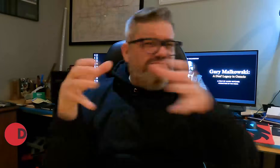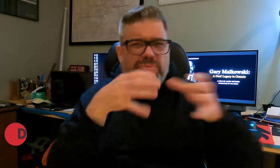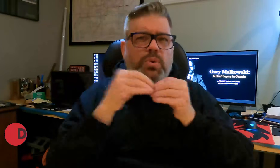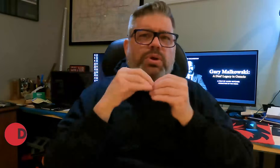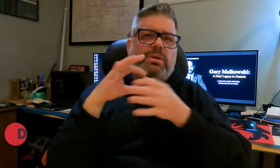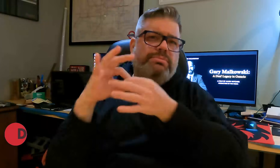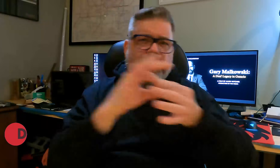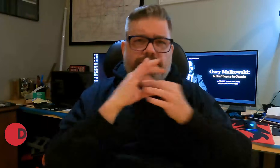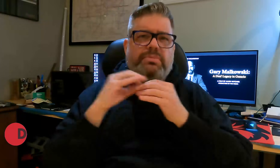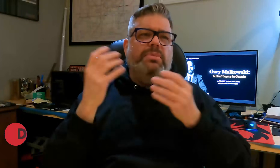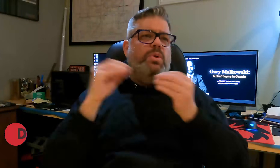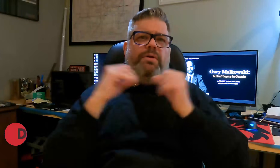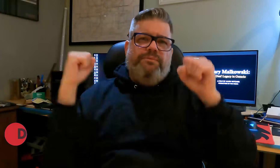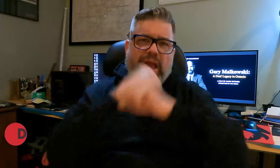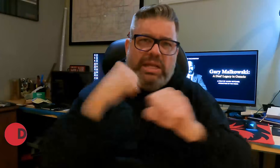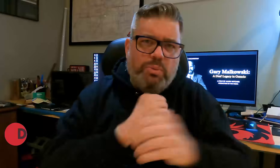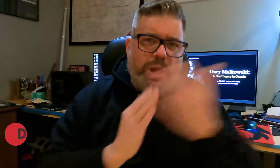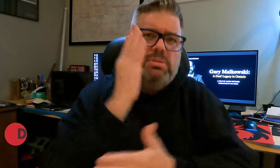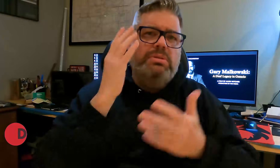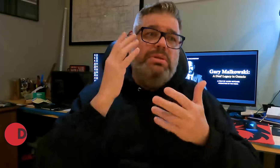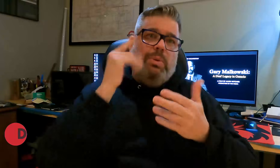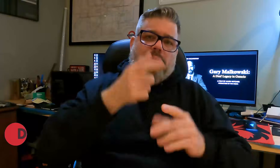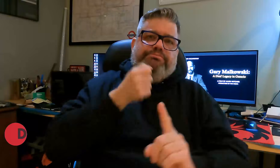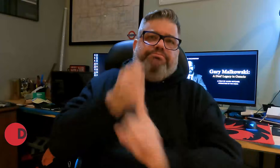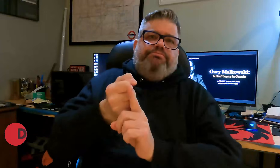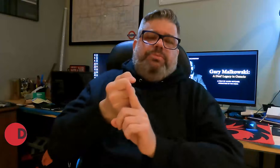That would bring more unity and strengthen the fight for Deaf rights. I believe this film will make an impact.